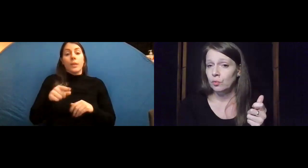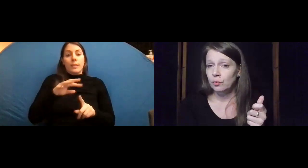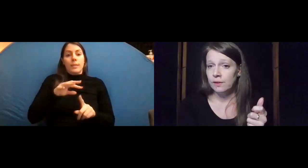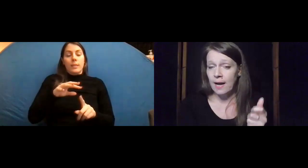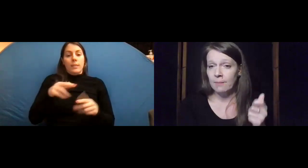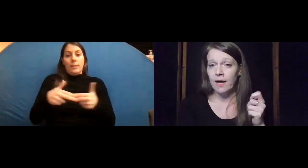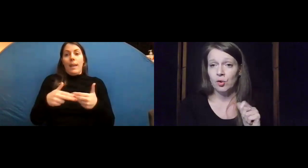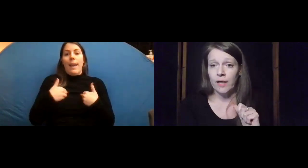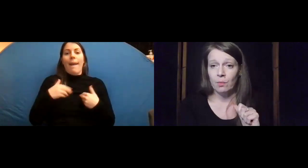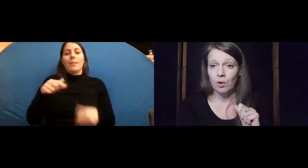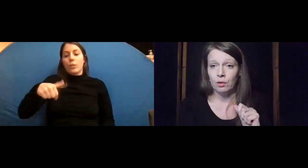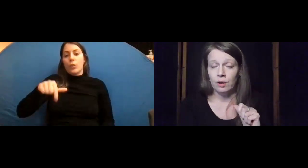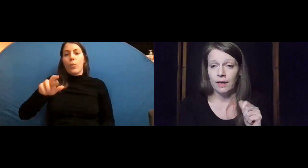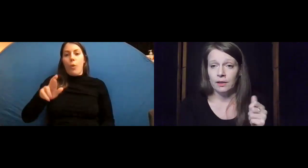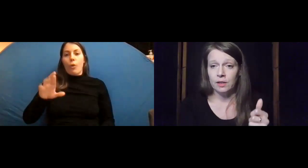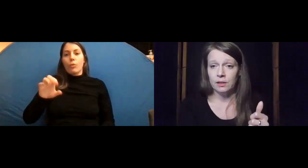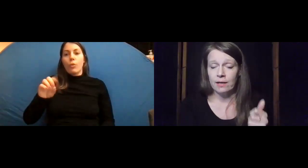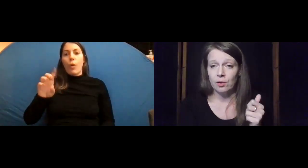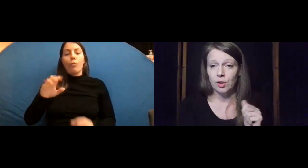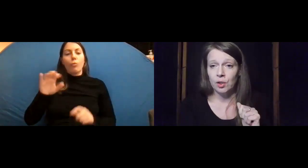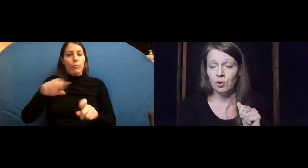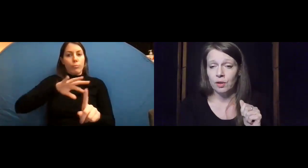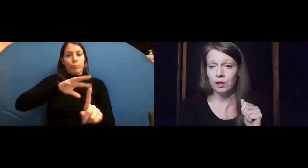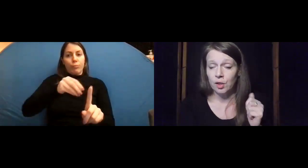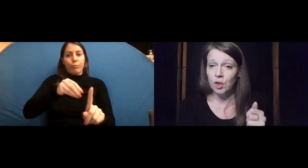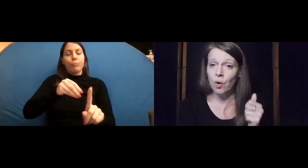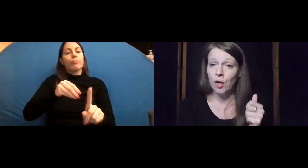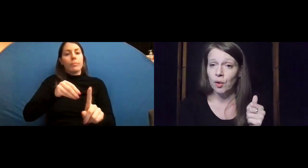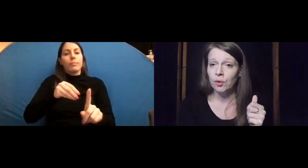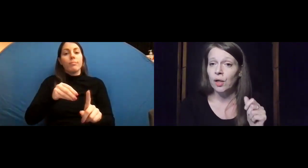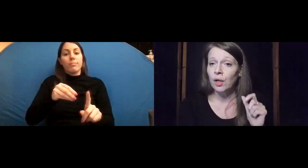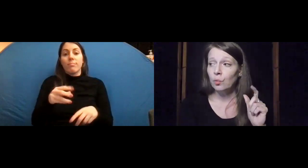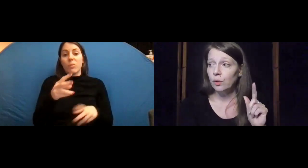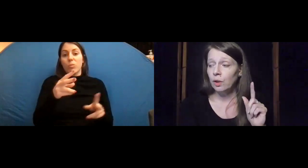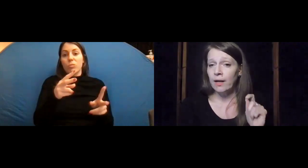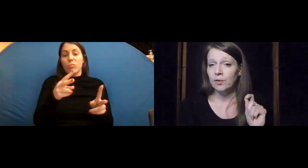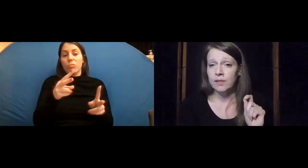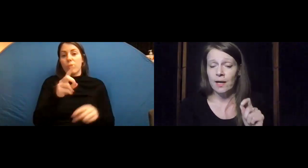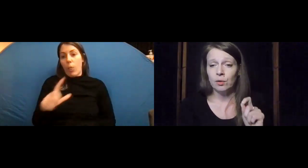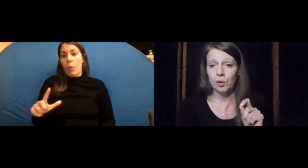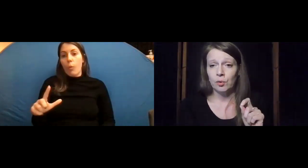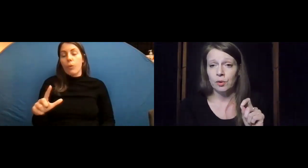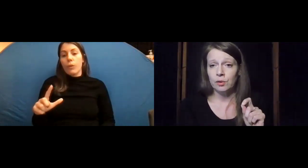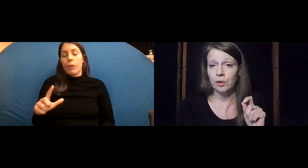So again, this slide has a QR code, and if you snap that on